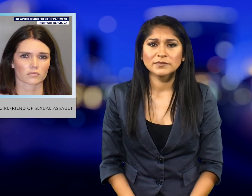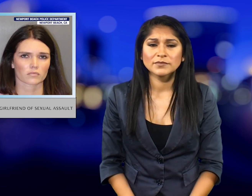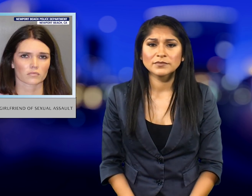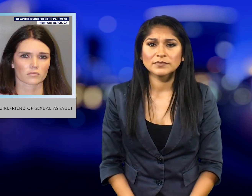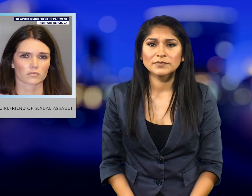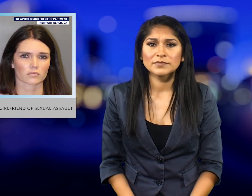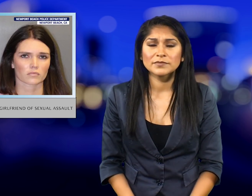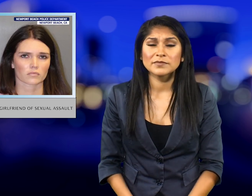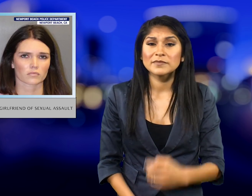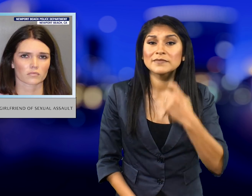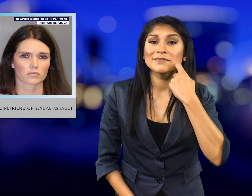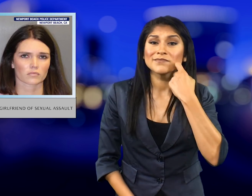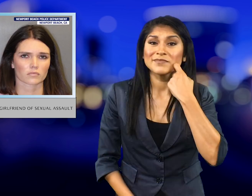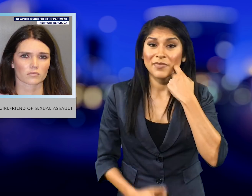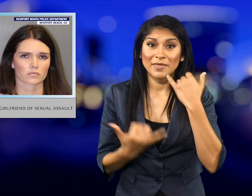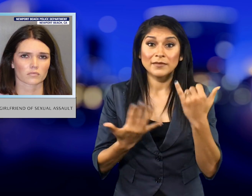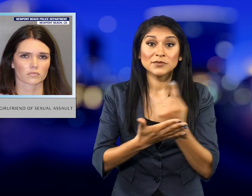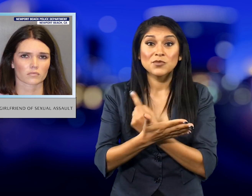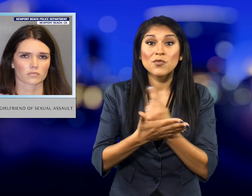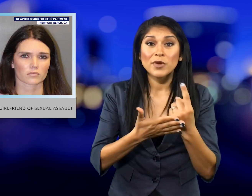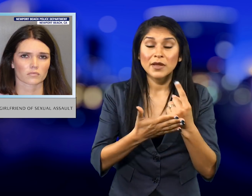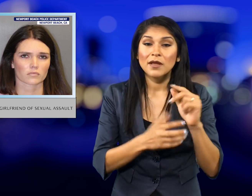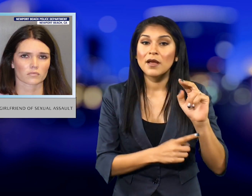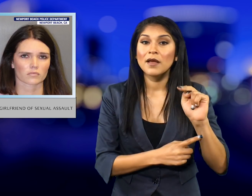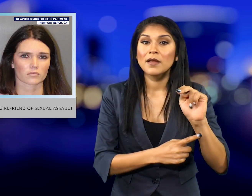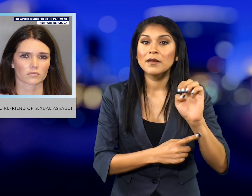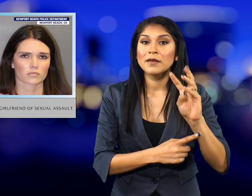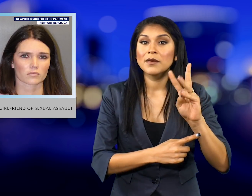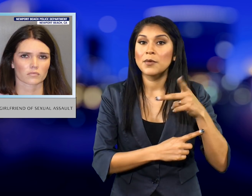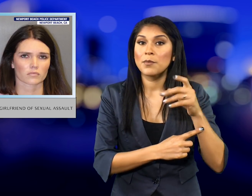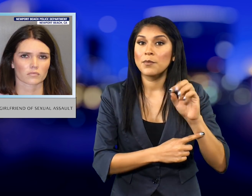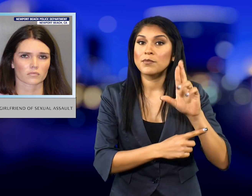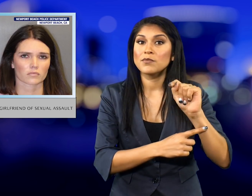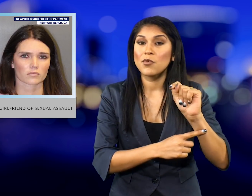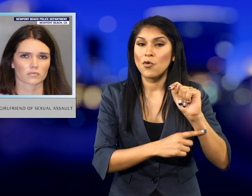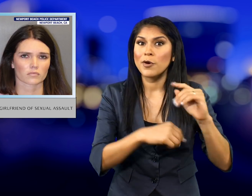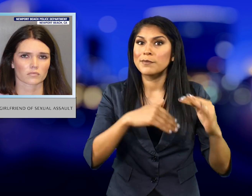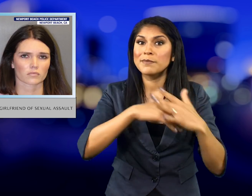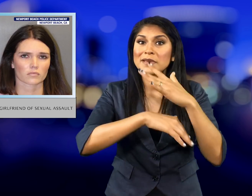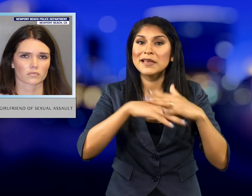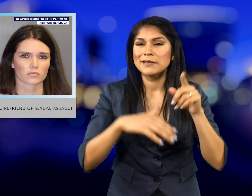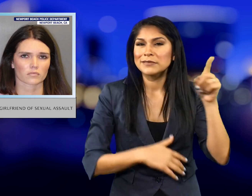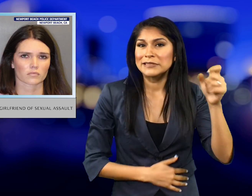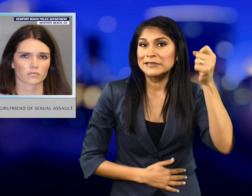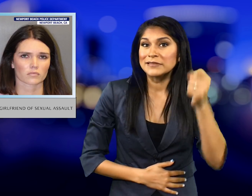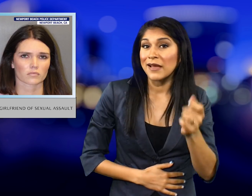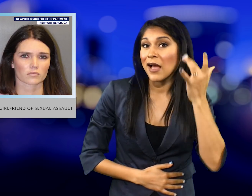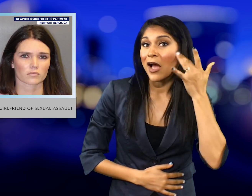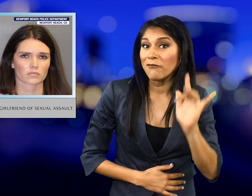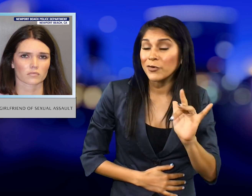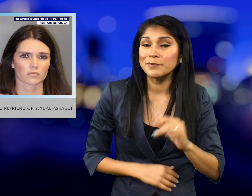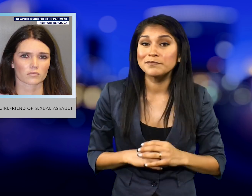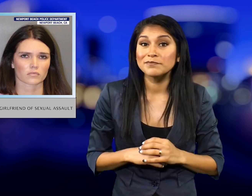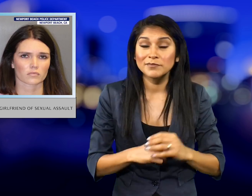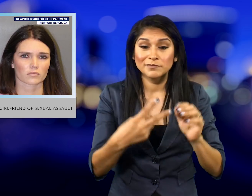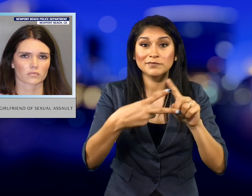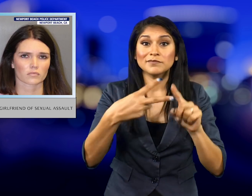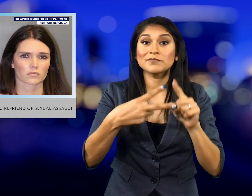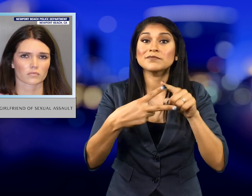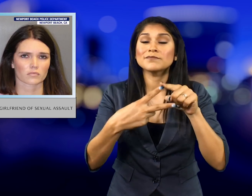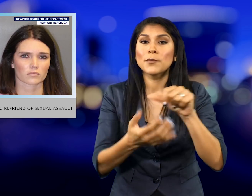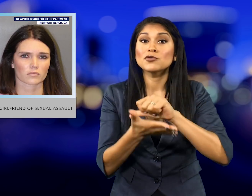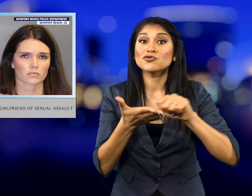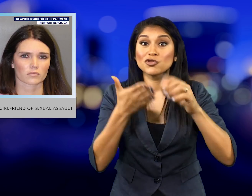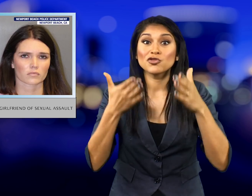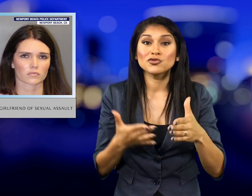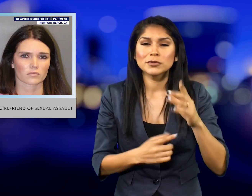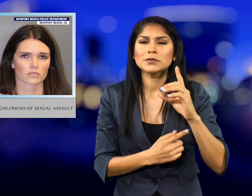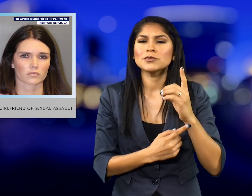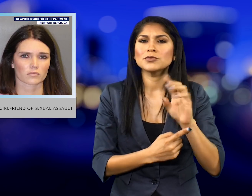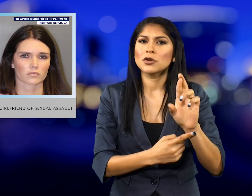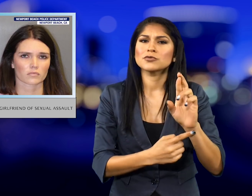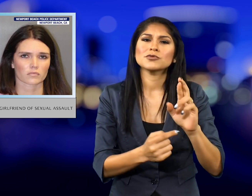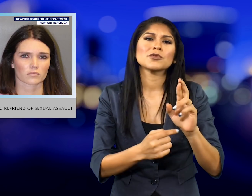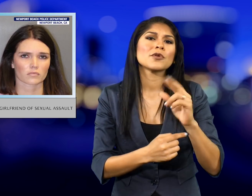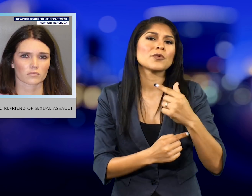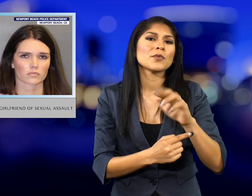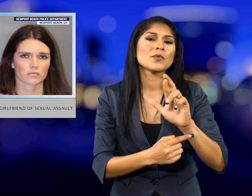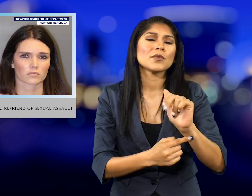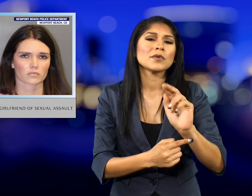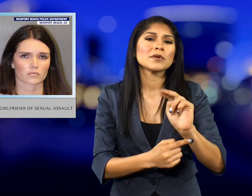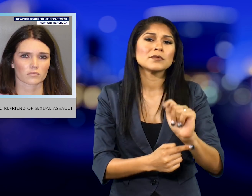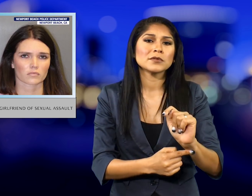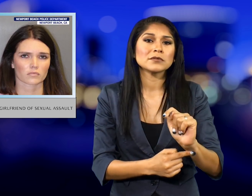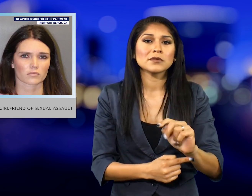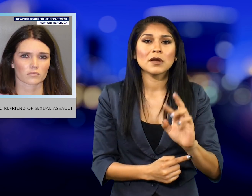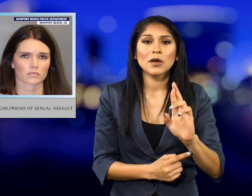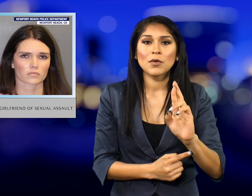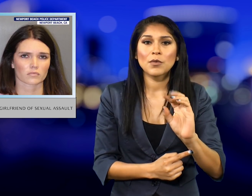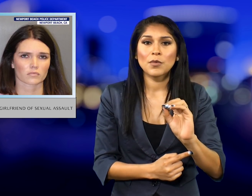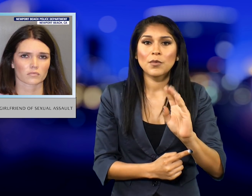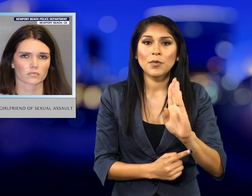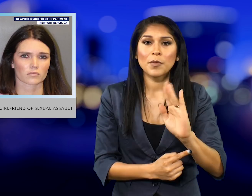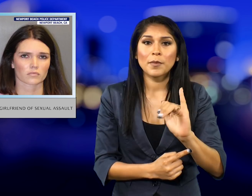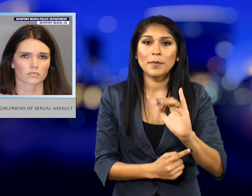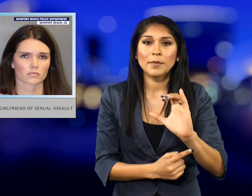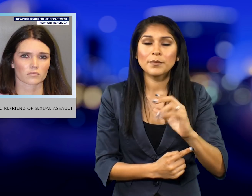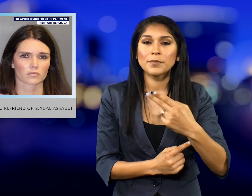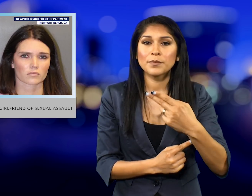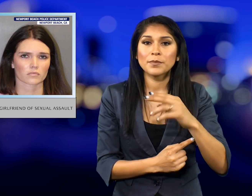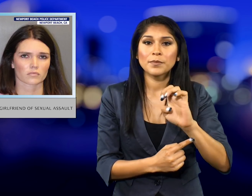Southern California surgeon Dr. Grant Robicheaux and his girlfriend Cerissa Riley were arrested